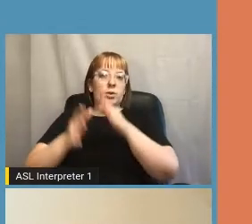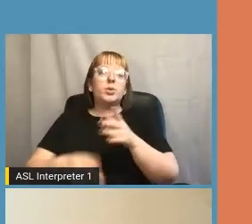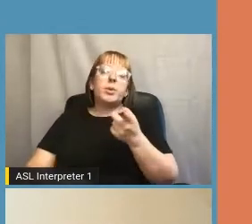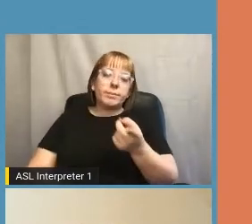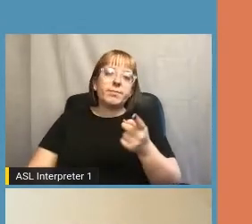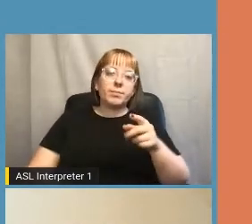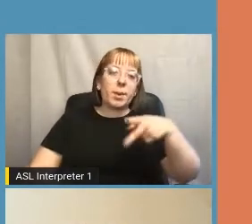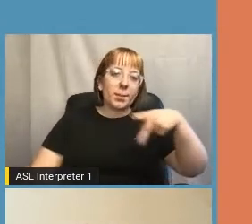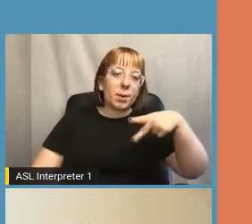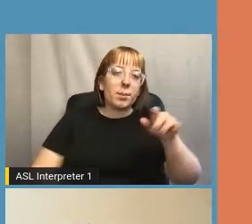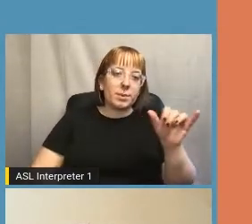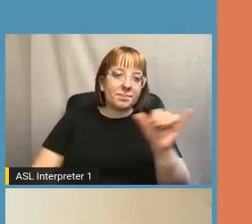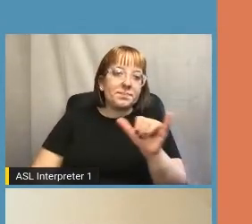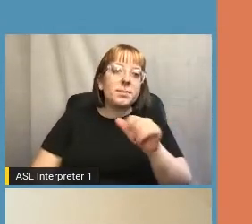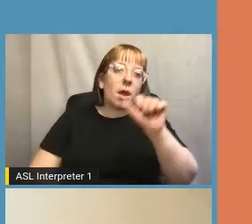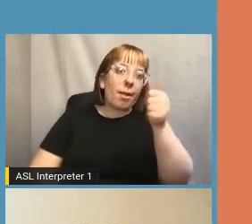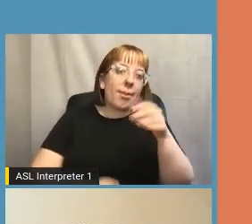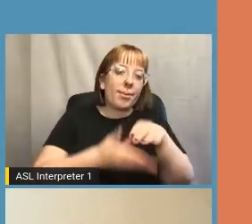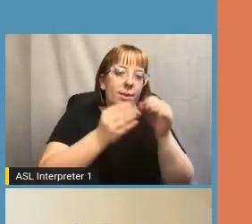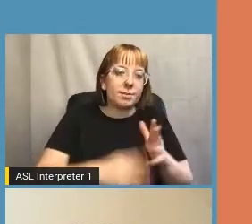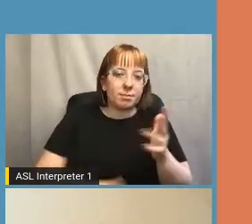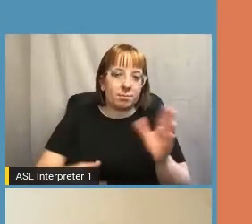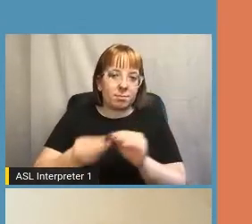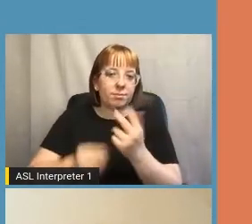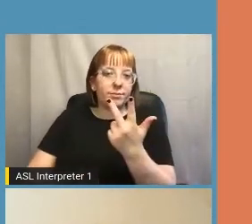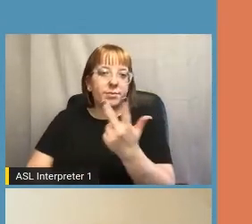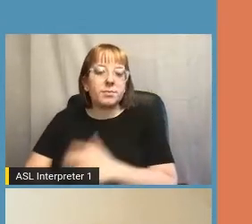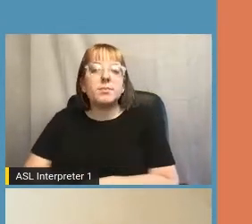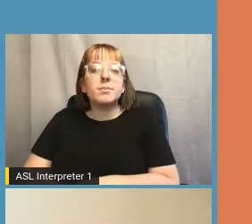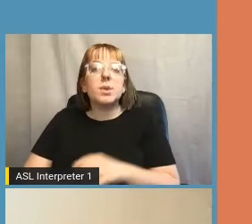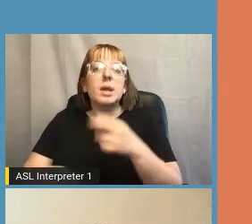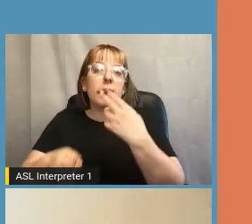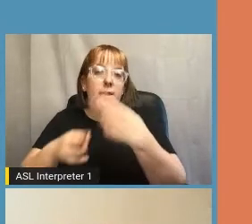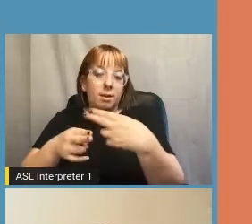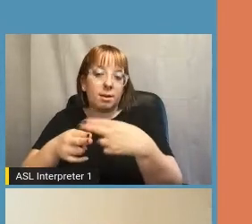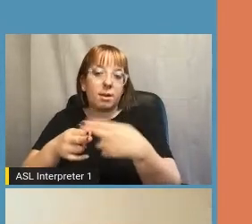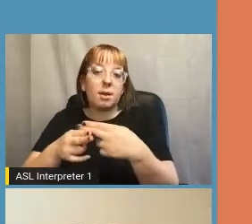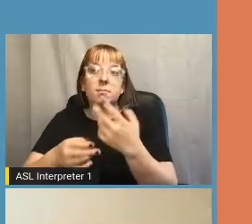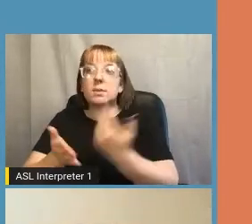you can see on the far right is the name and sort of sometimes it's the medium or whether it's 2d or